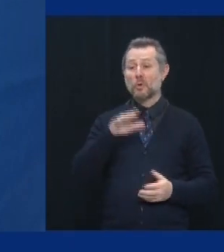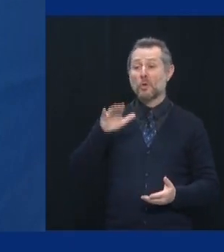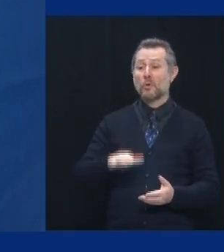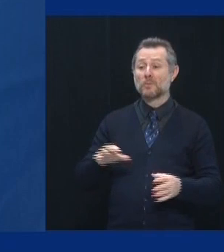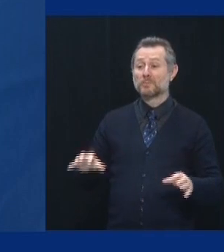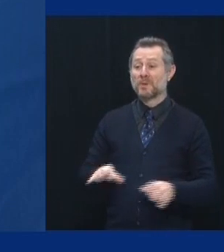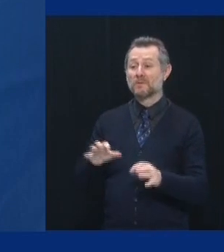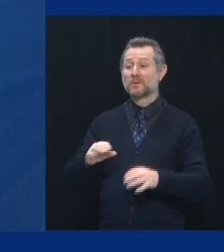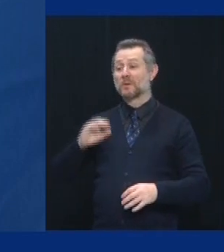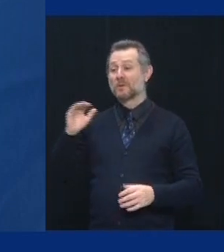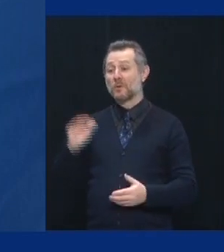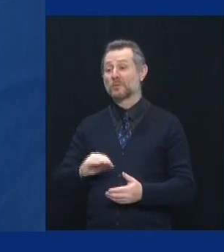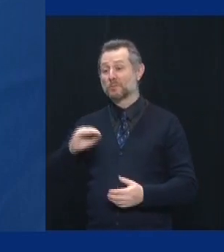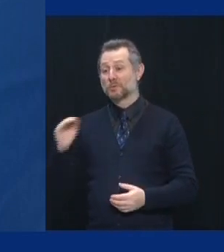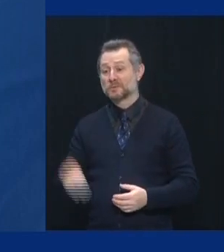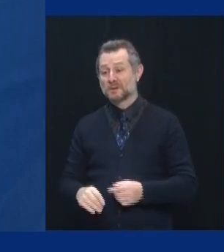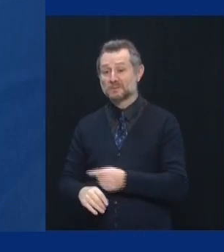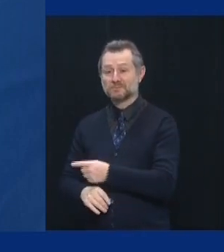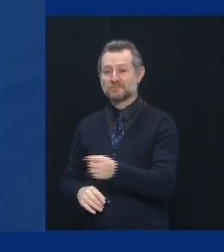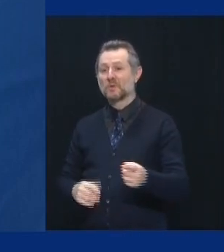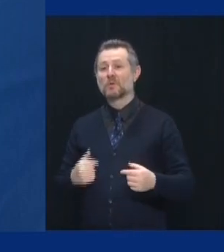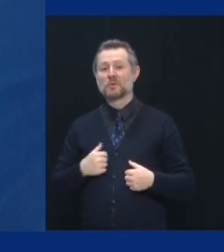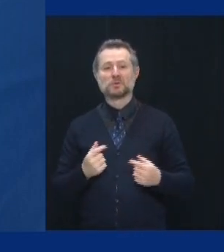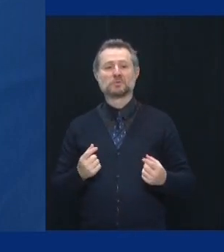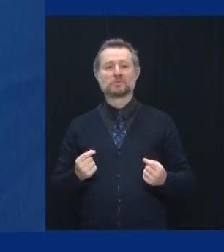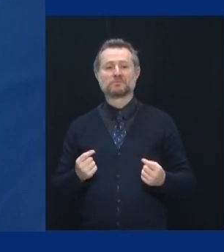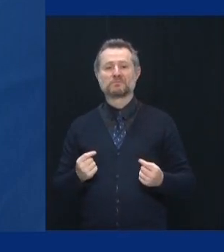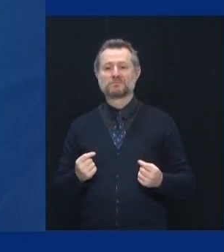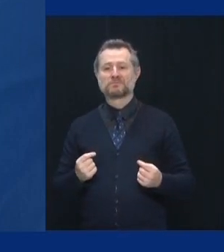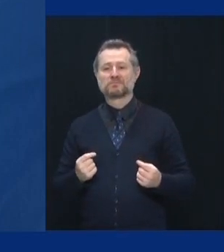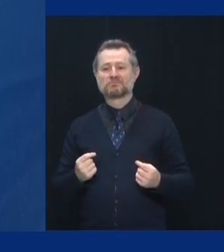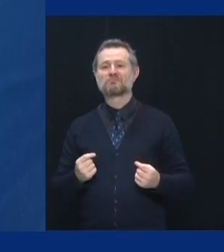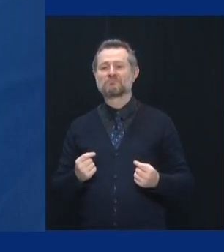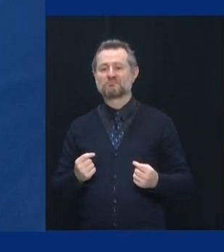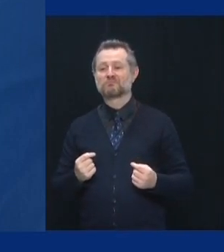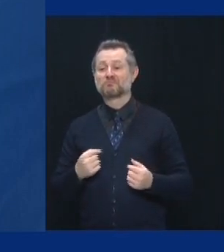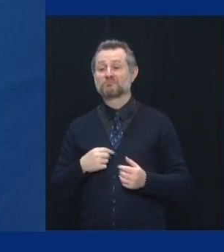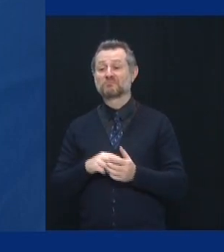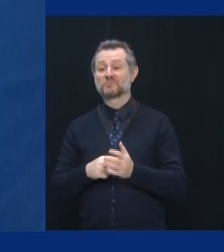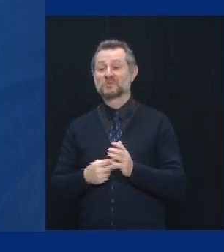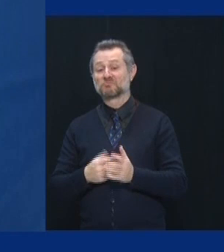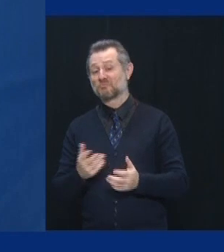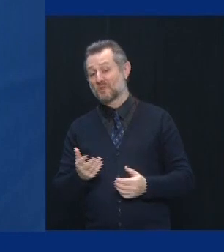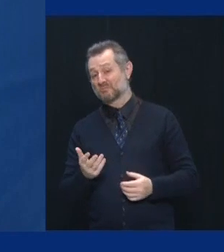SOUTHERN TIER, 162. WESTERN NEW YORK, 82, THE LOW PERFORMING WESTERN NEW YORK.